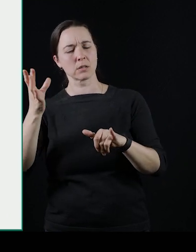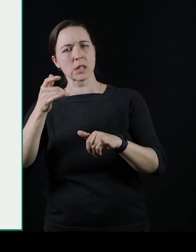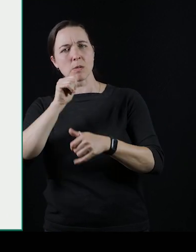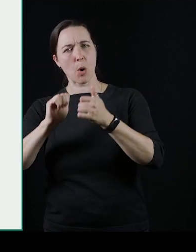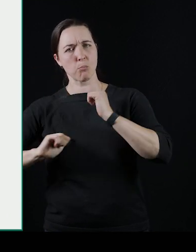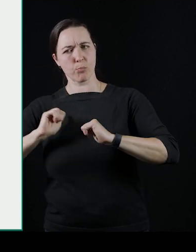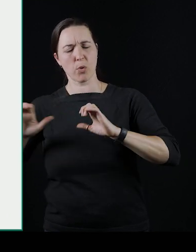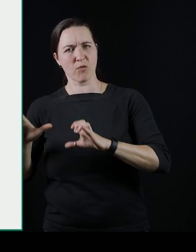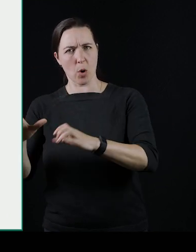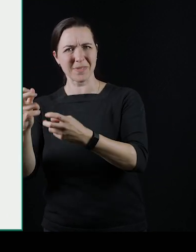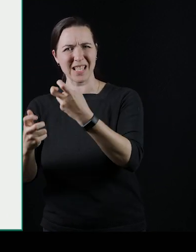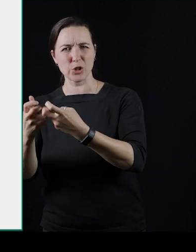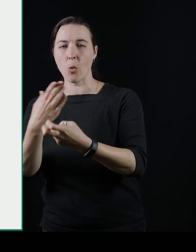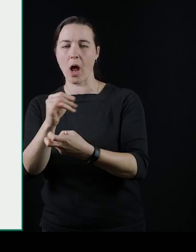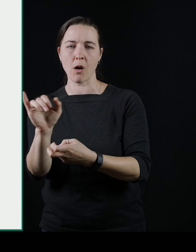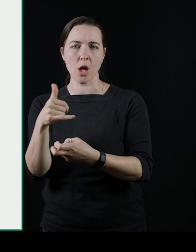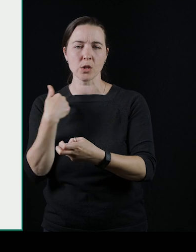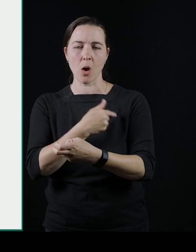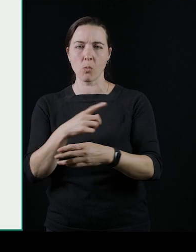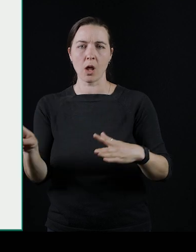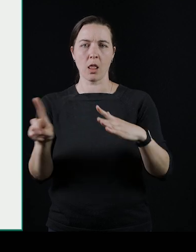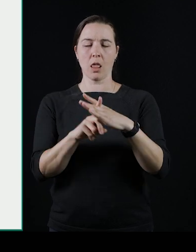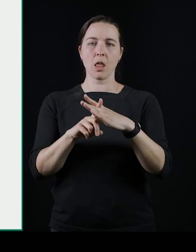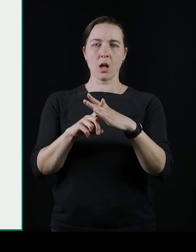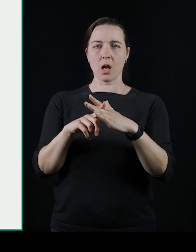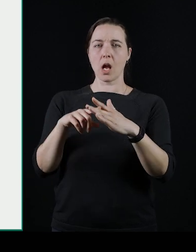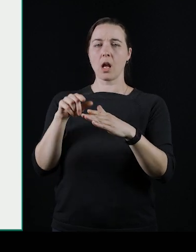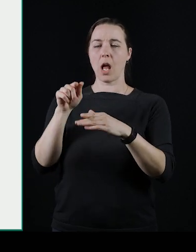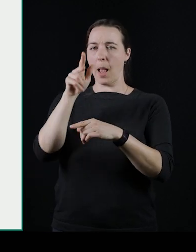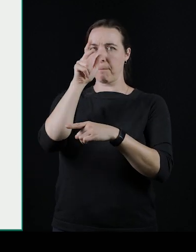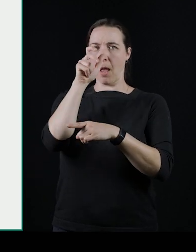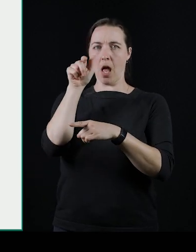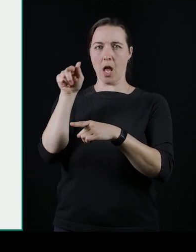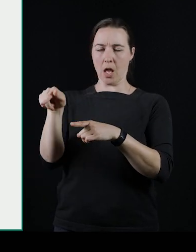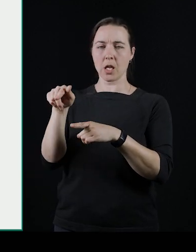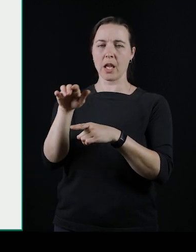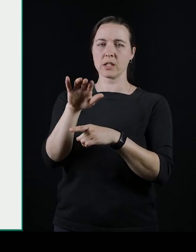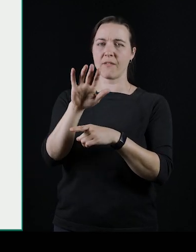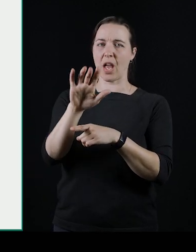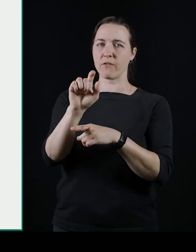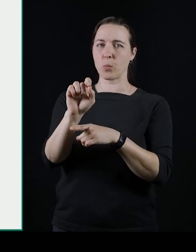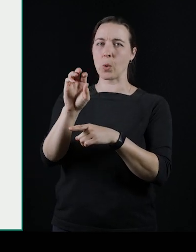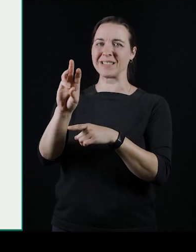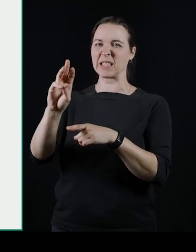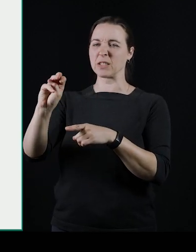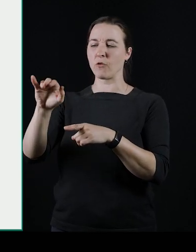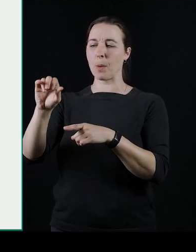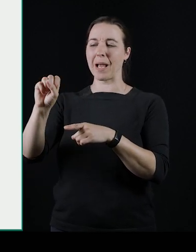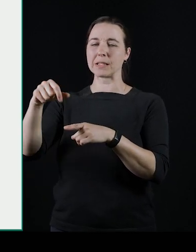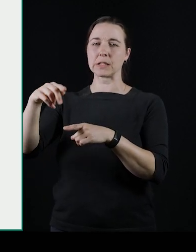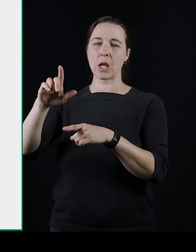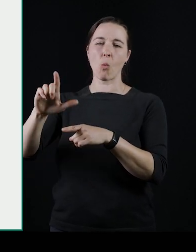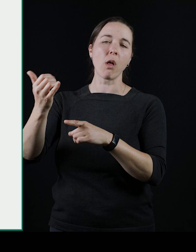and we also hit a bug in Azure MySQL 5.6, which is since fixed.